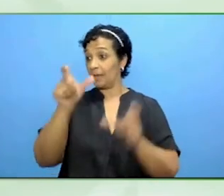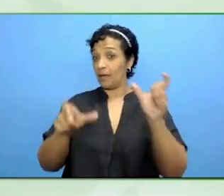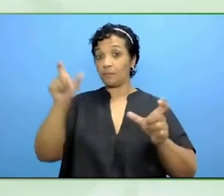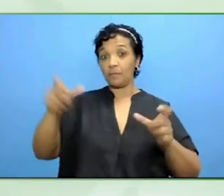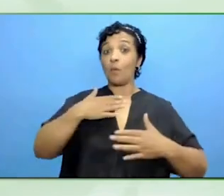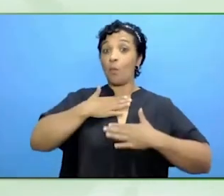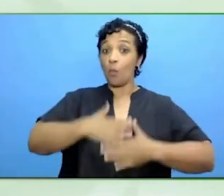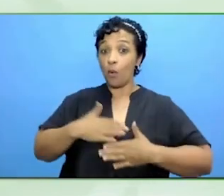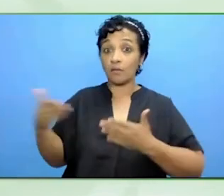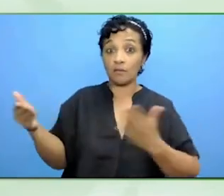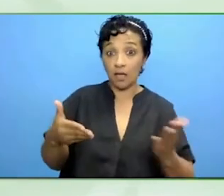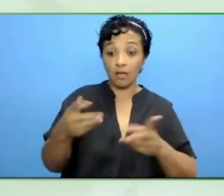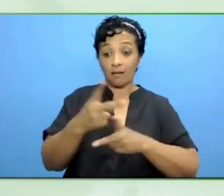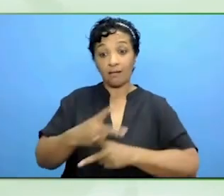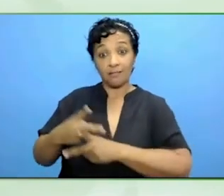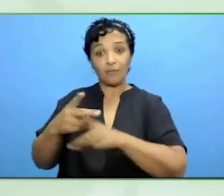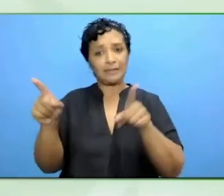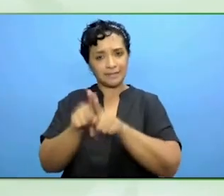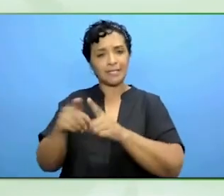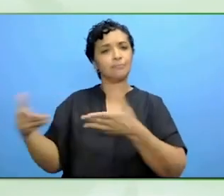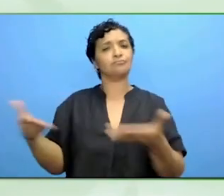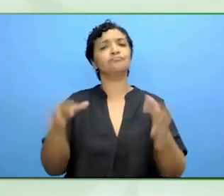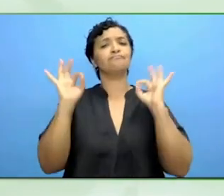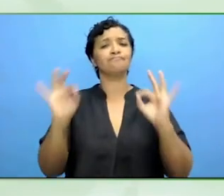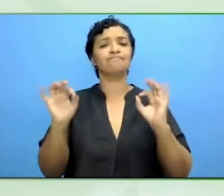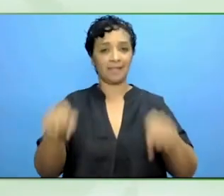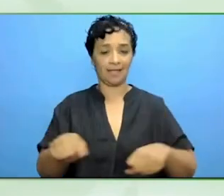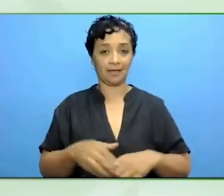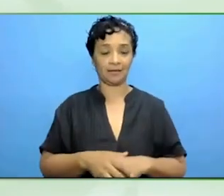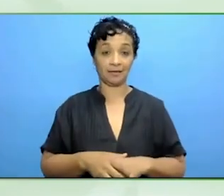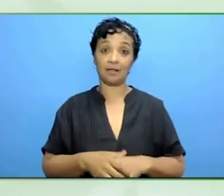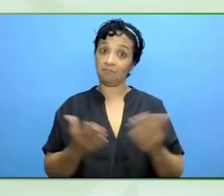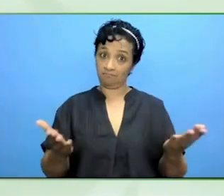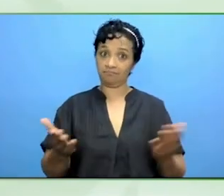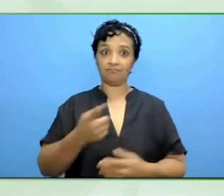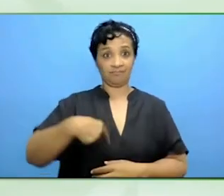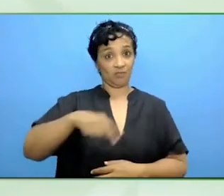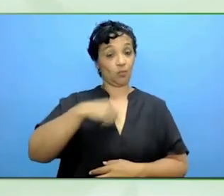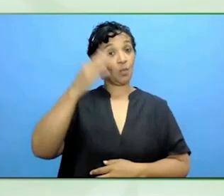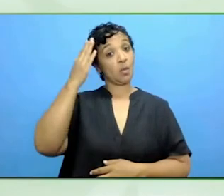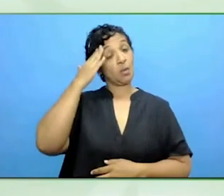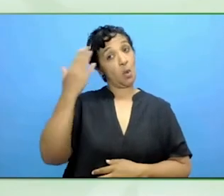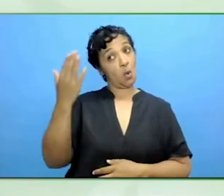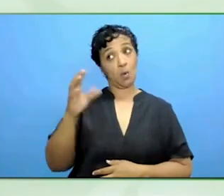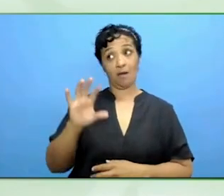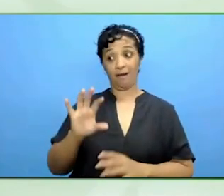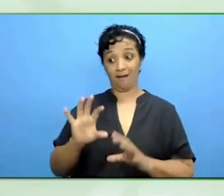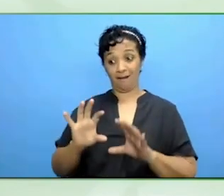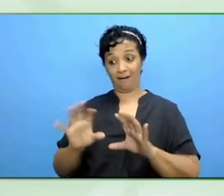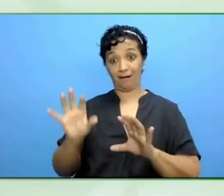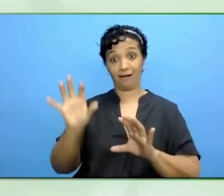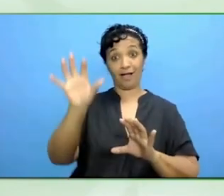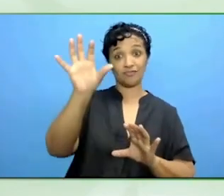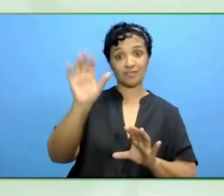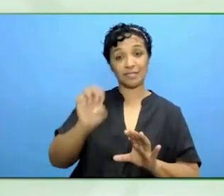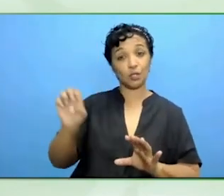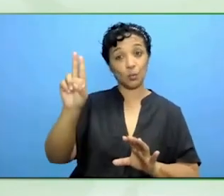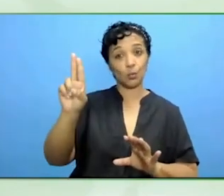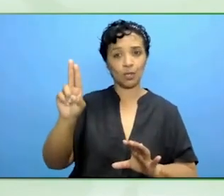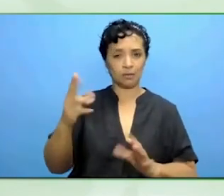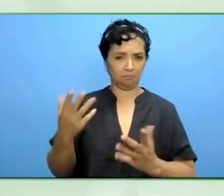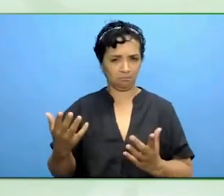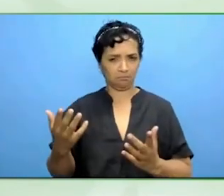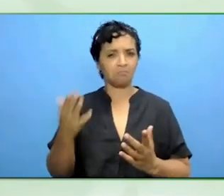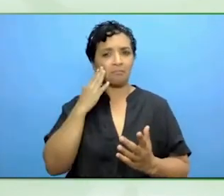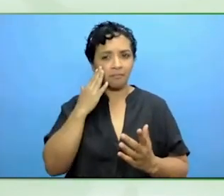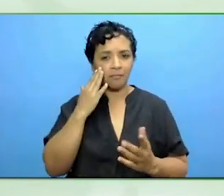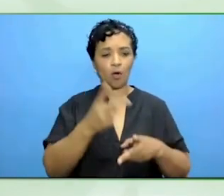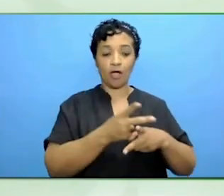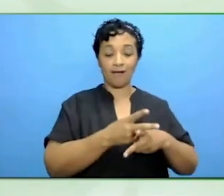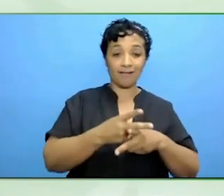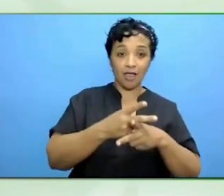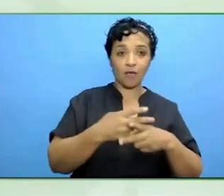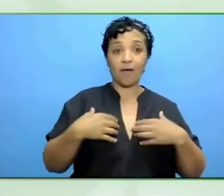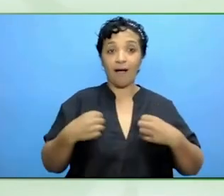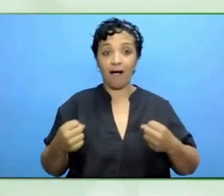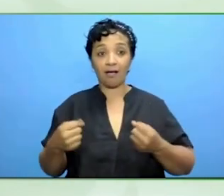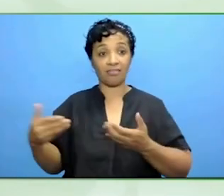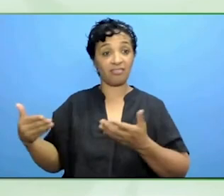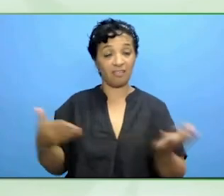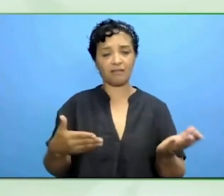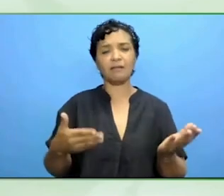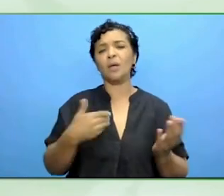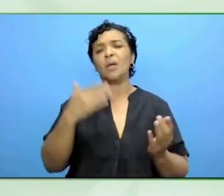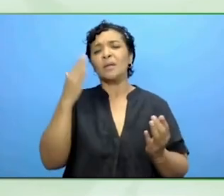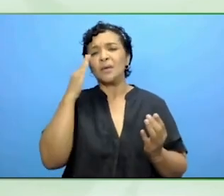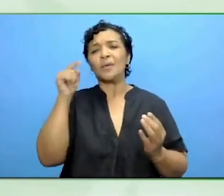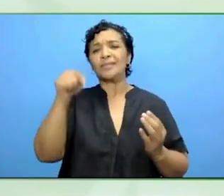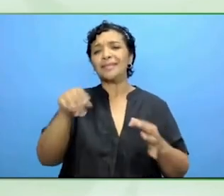Social care and health are areas under the member states competence, not EU.